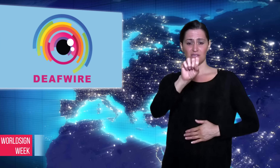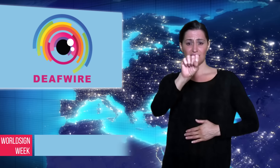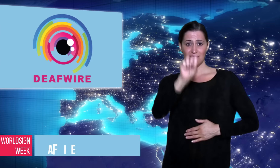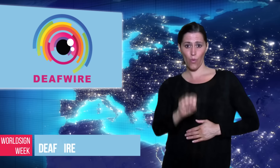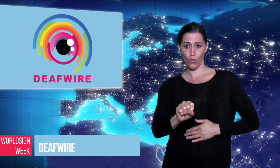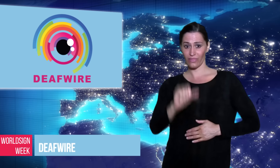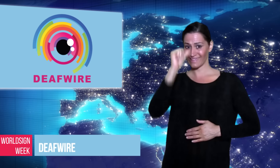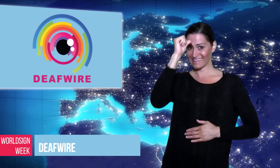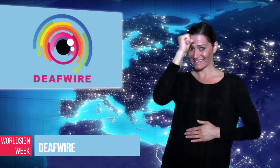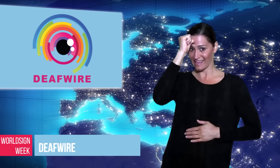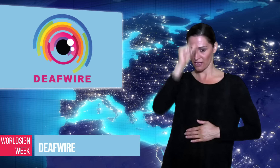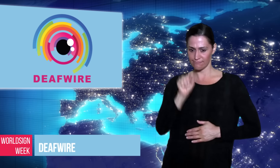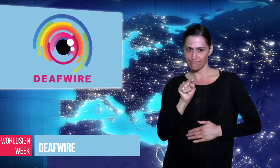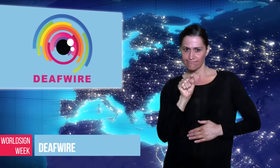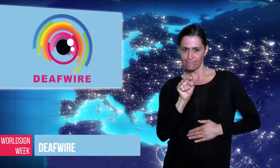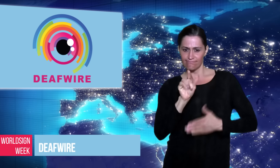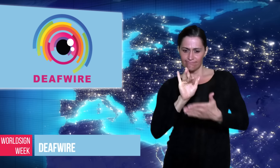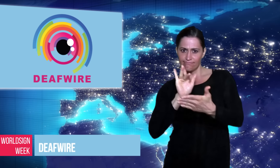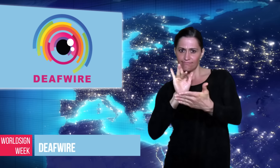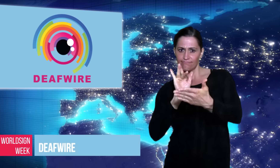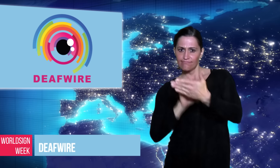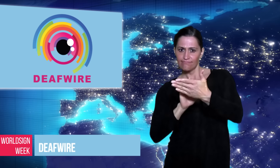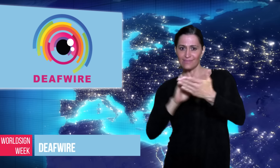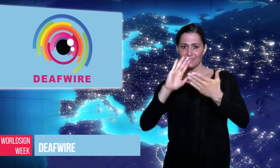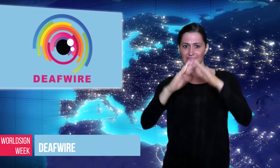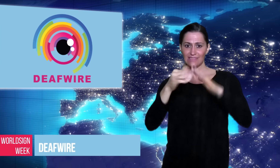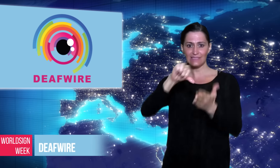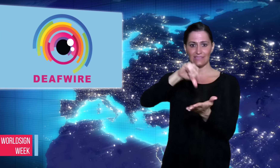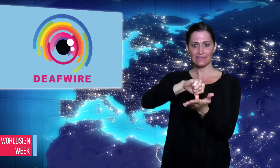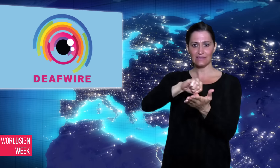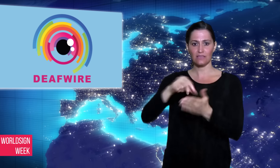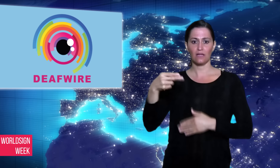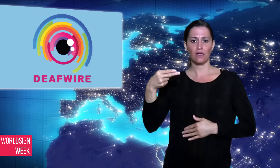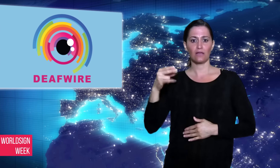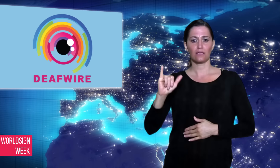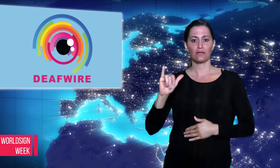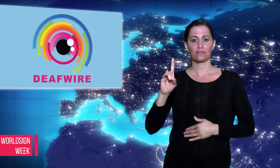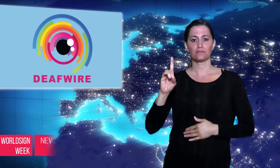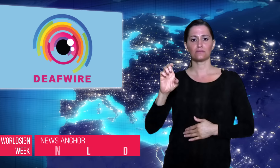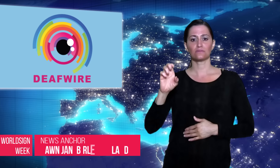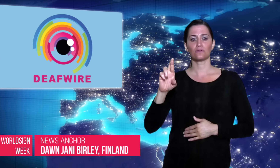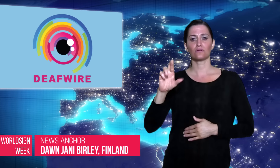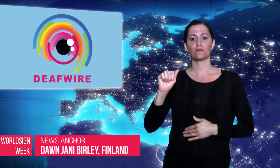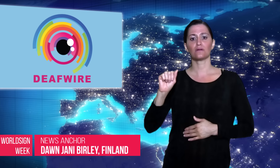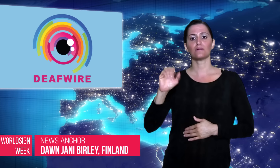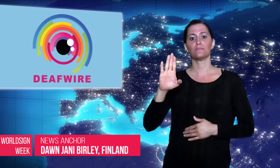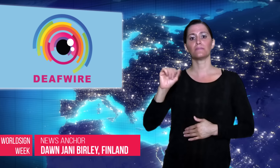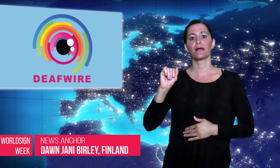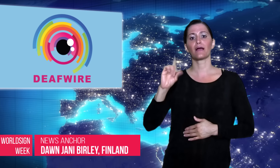Dawn: If you are in Hyderabad in